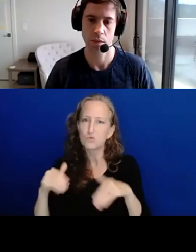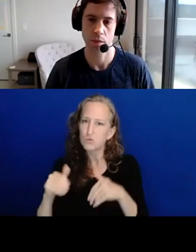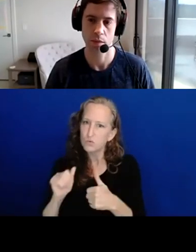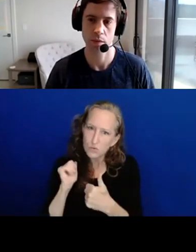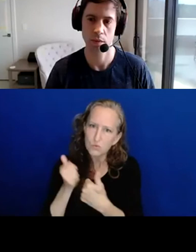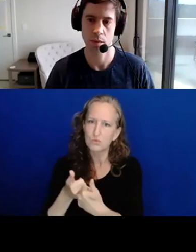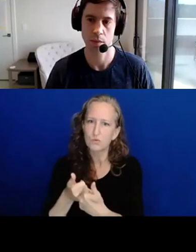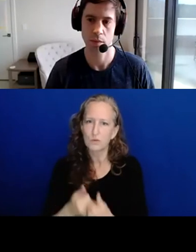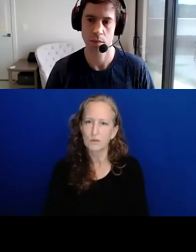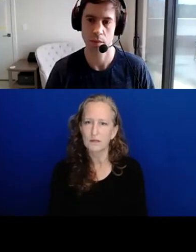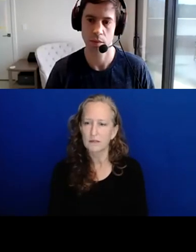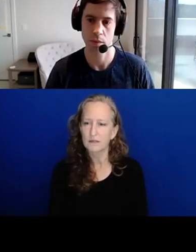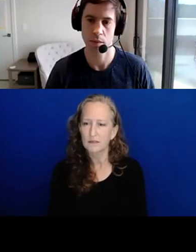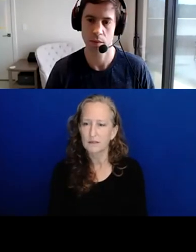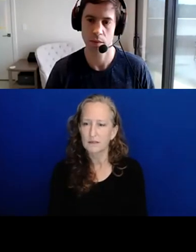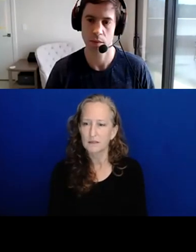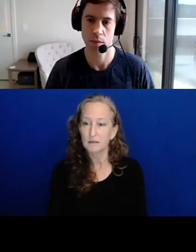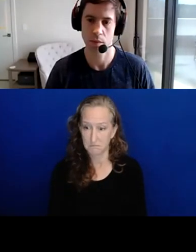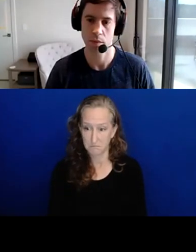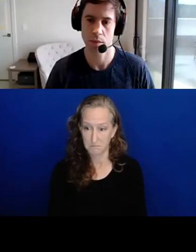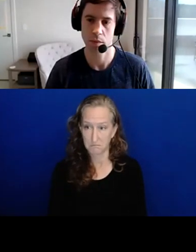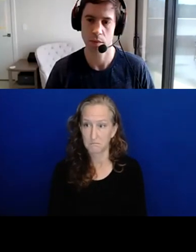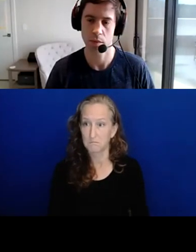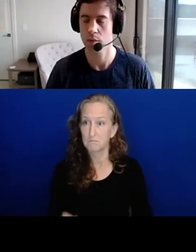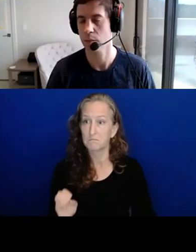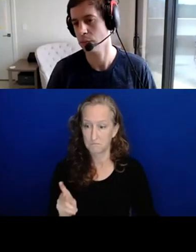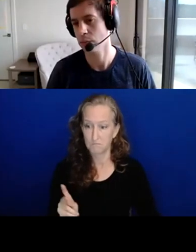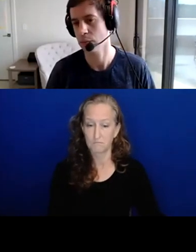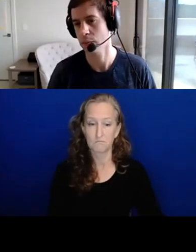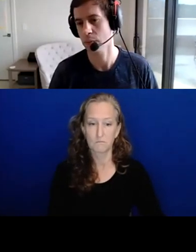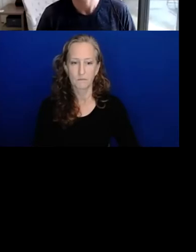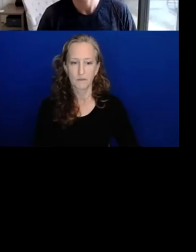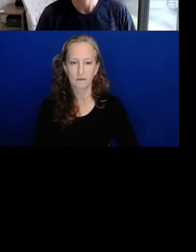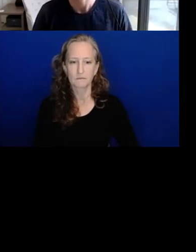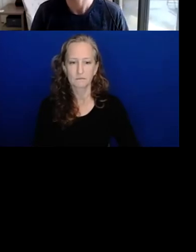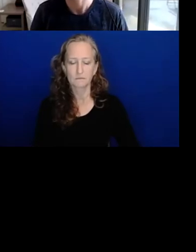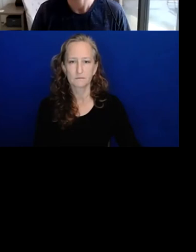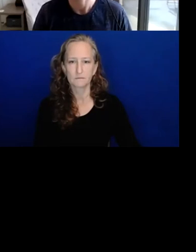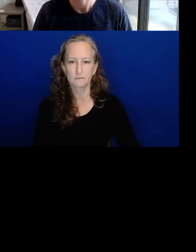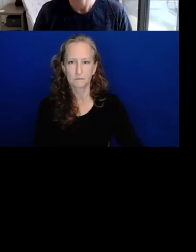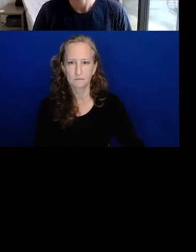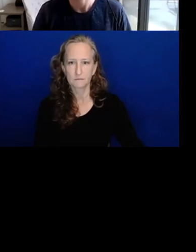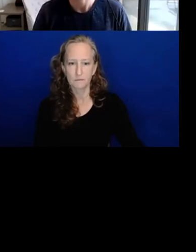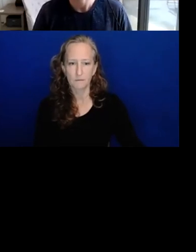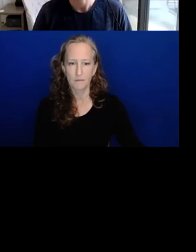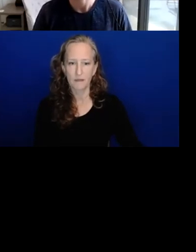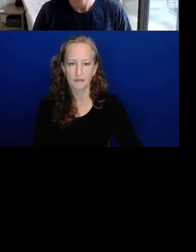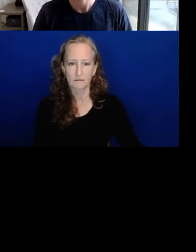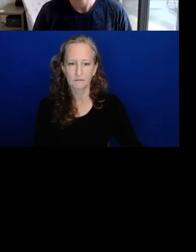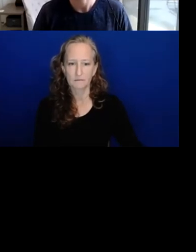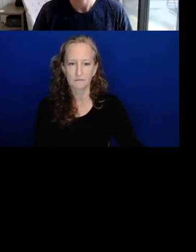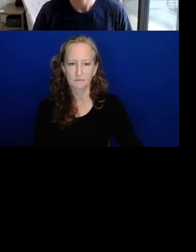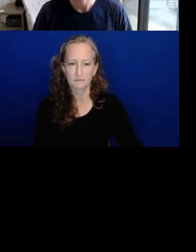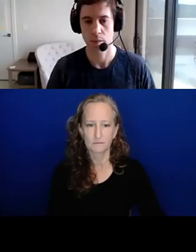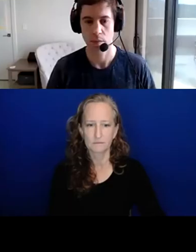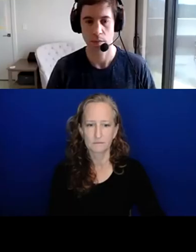So, I'll start by saying that I think AI is going to play a bigger role, especially on